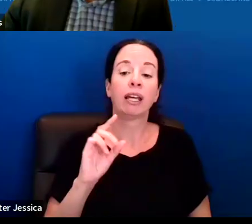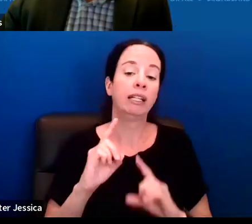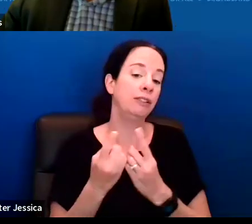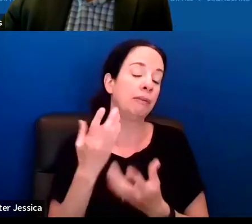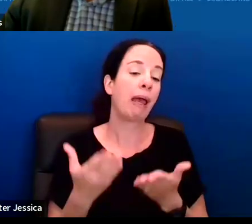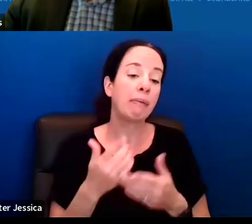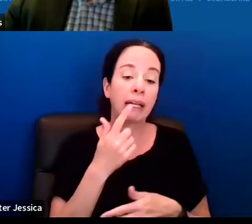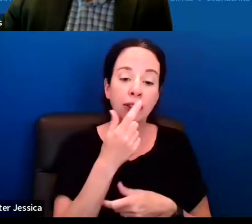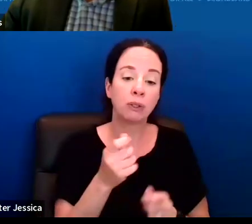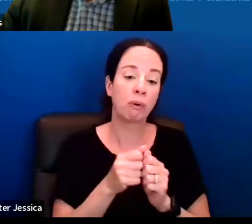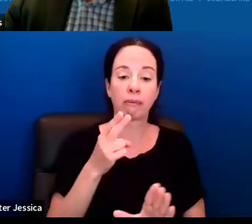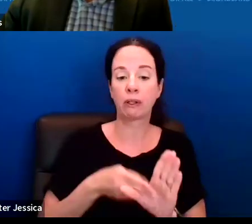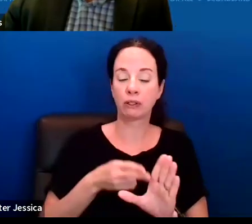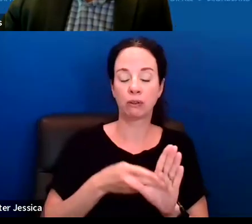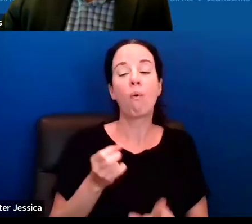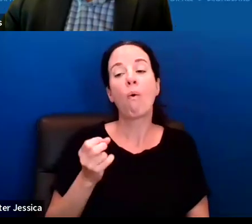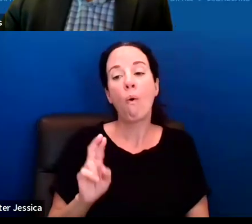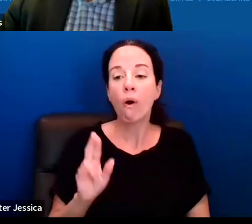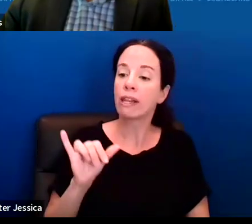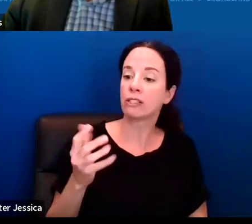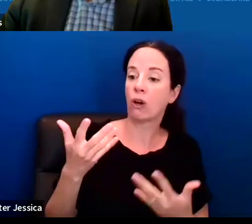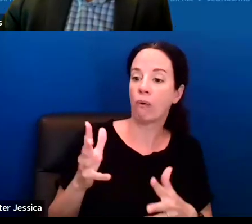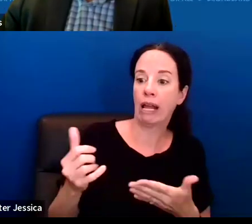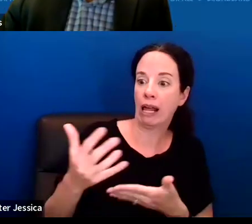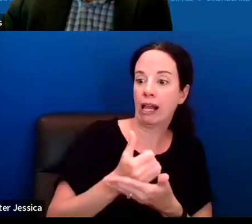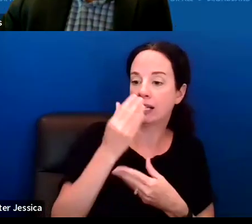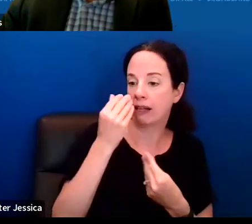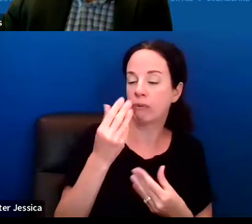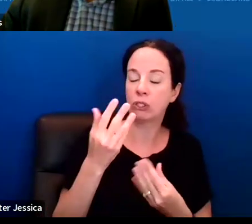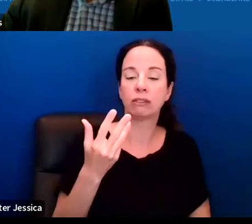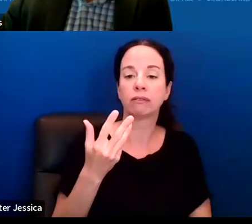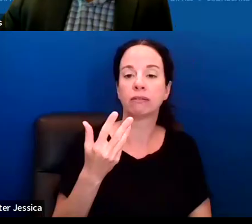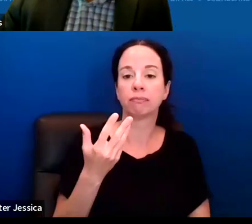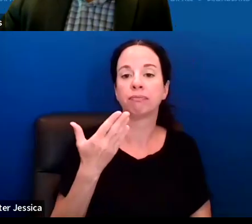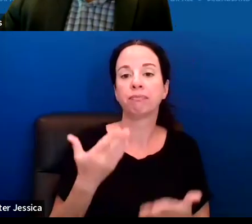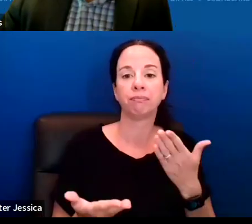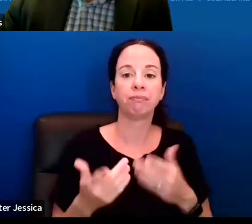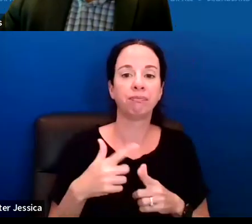be interested in participating, or that's already collecting this information maybe your student's